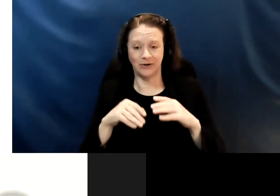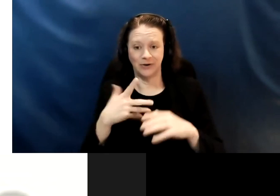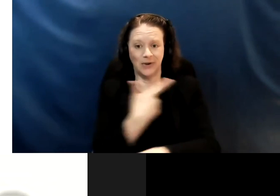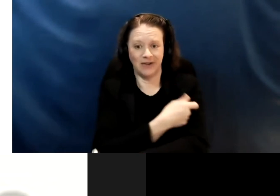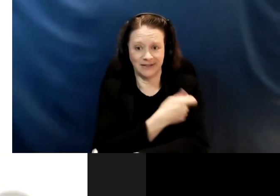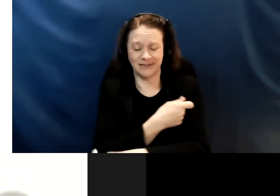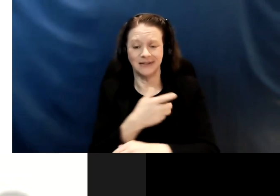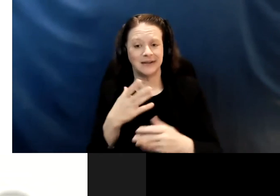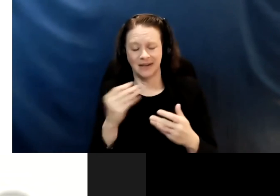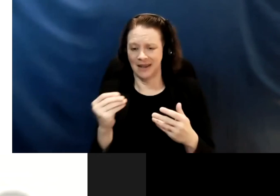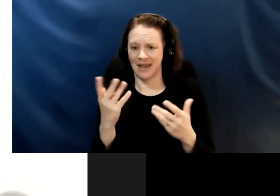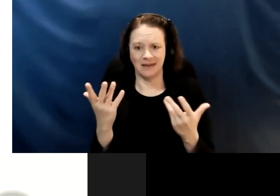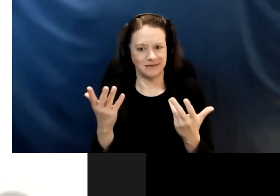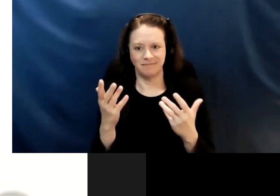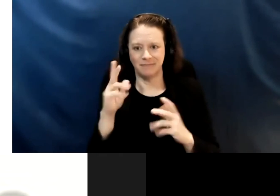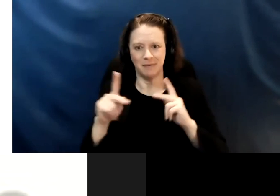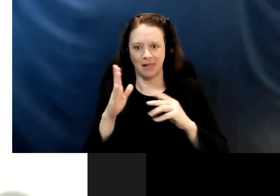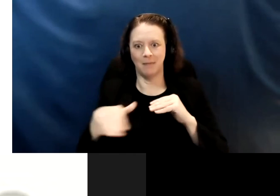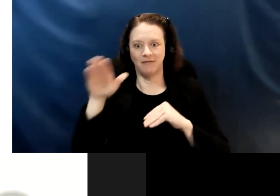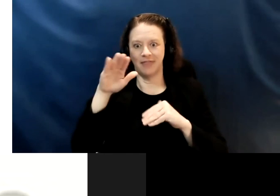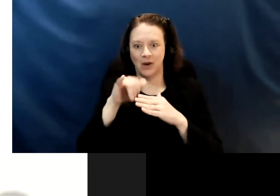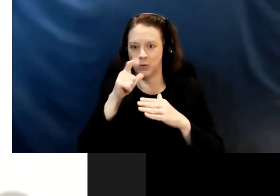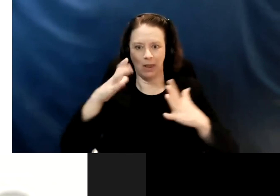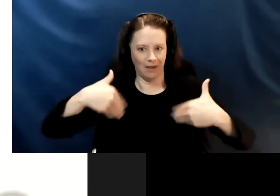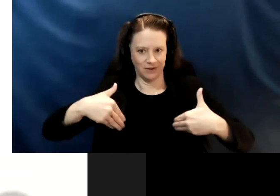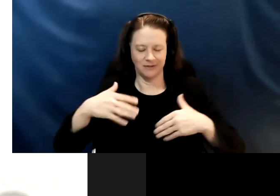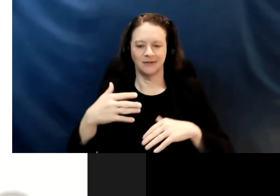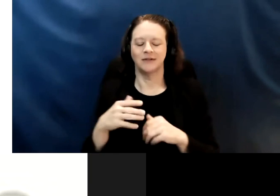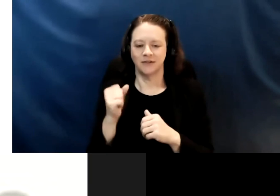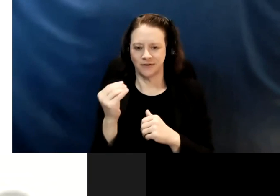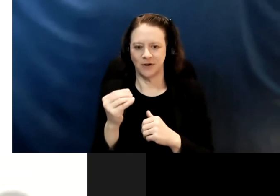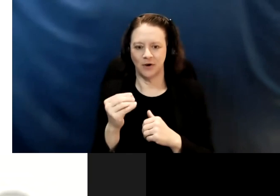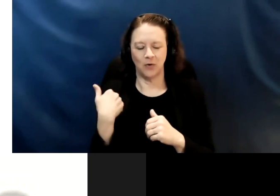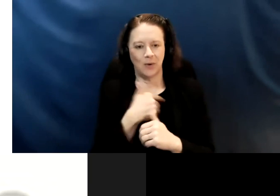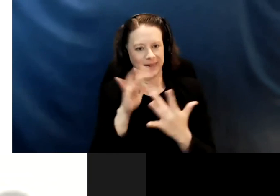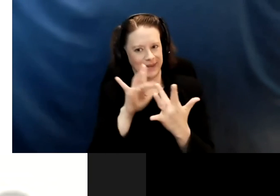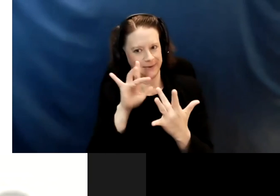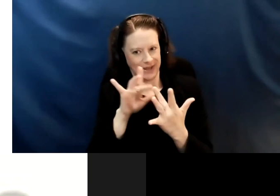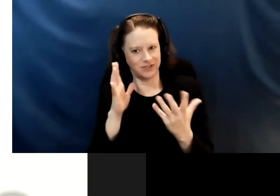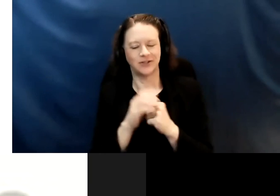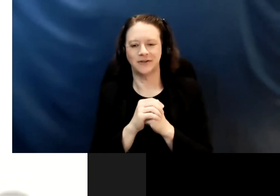and all the folks above that who haven't been. So we'll keep in touch-- Absolutely.